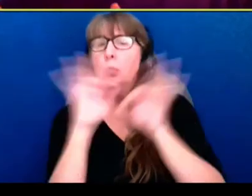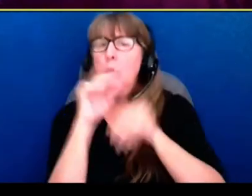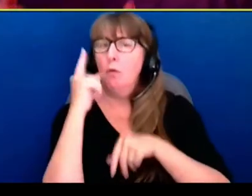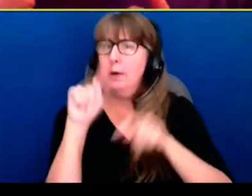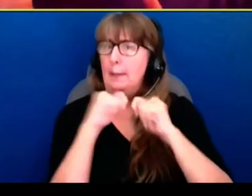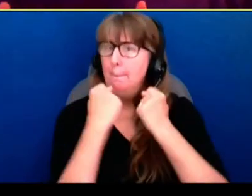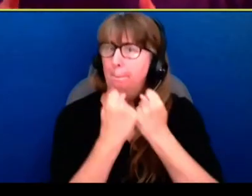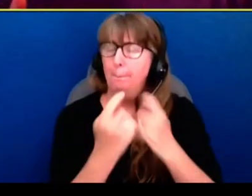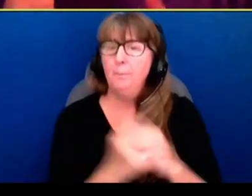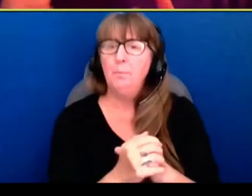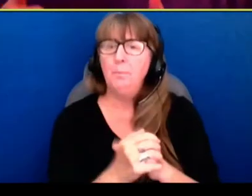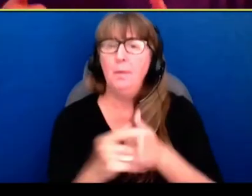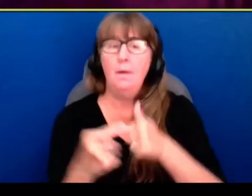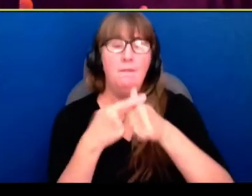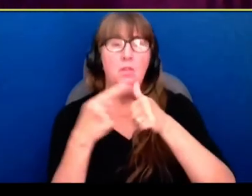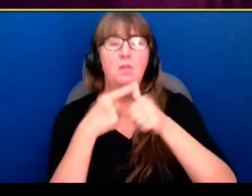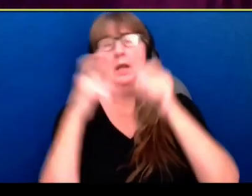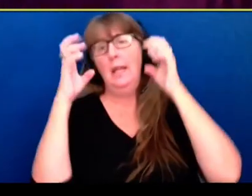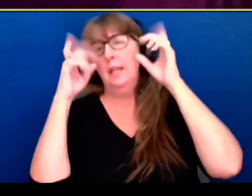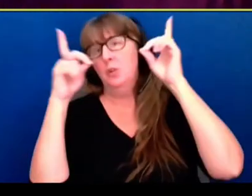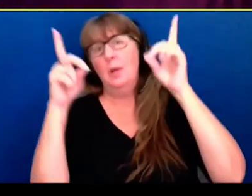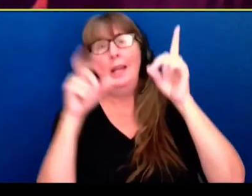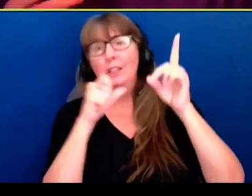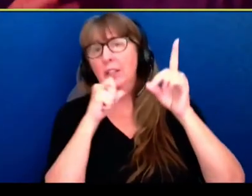First off, education does not exist in a bubble.